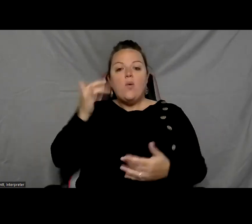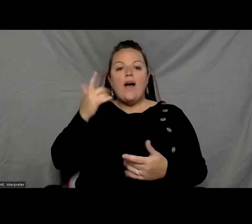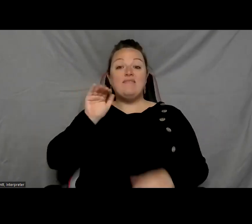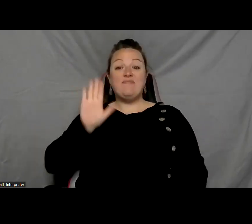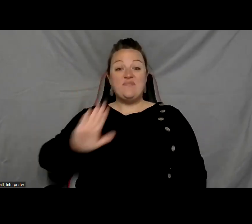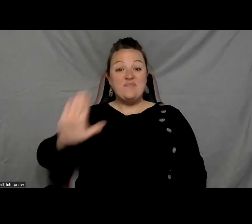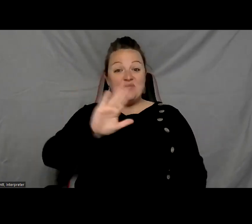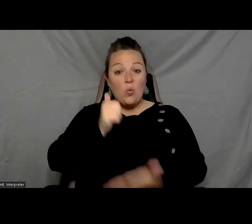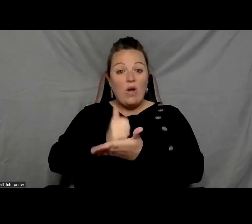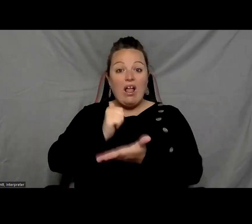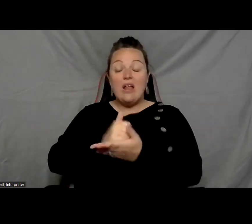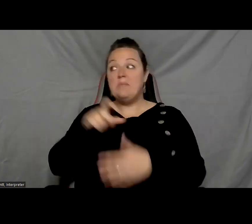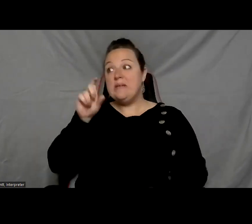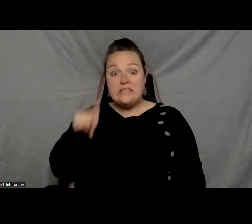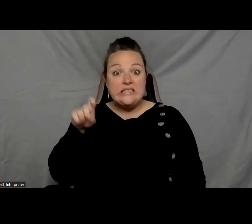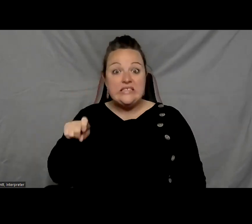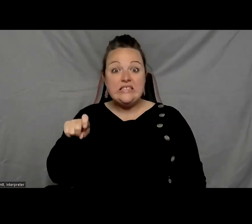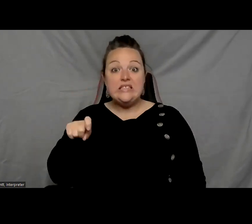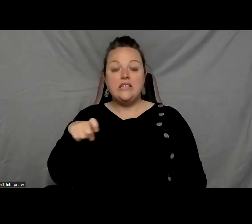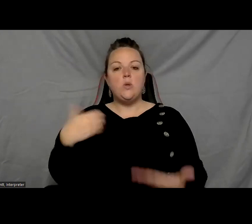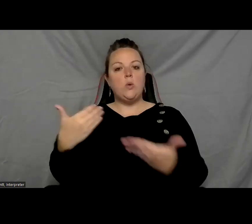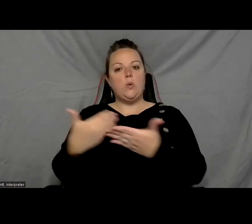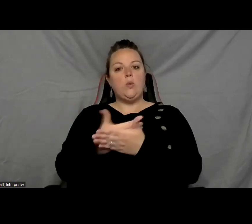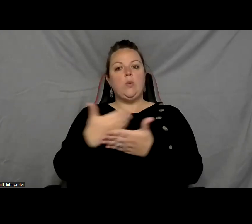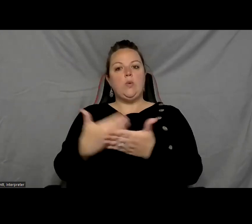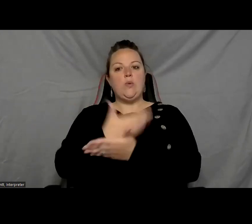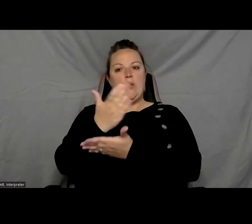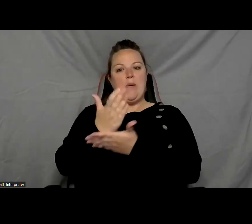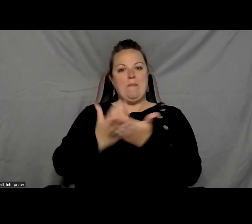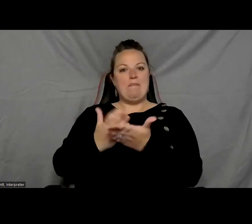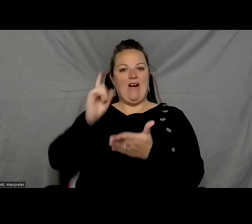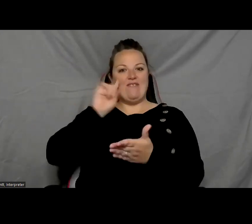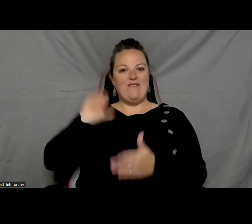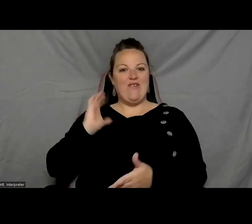you know, it's time to write a new chapter in this book. It's time to rebuild a stable